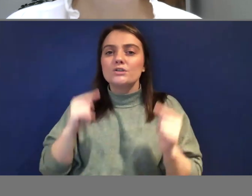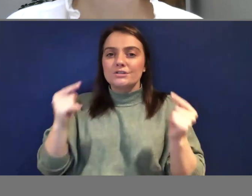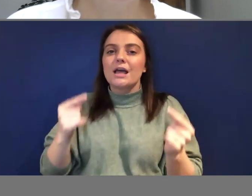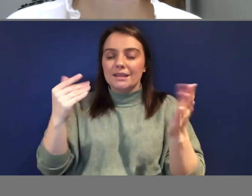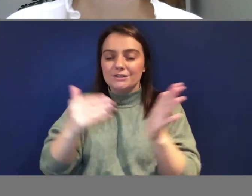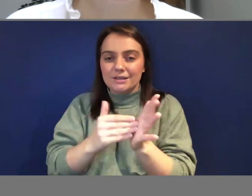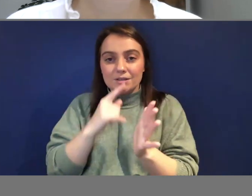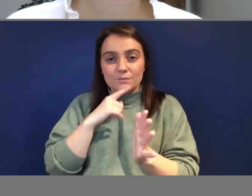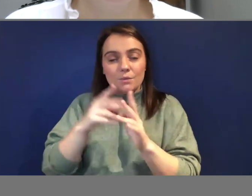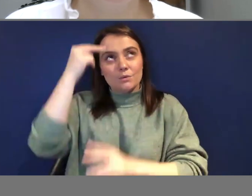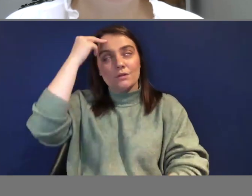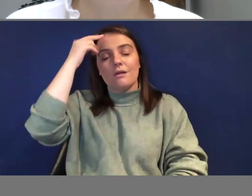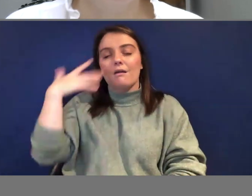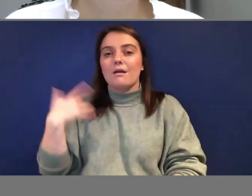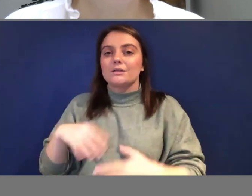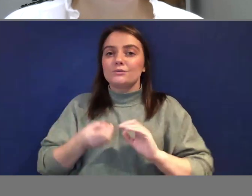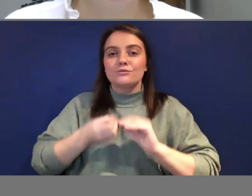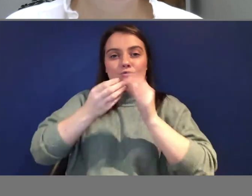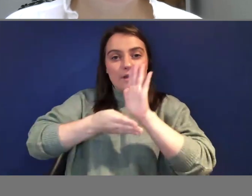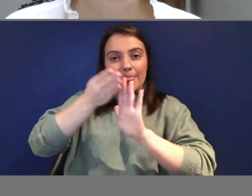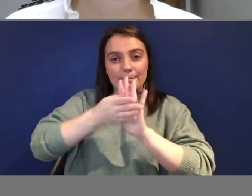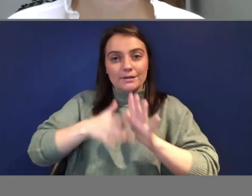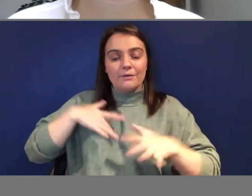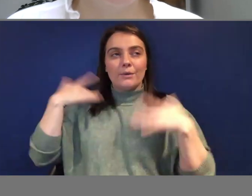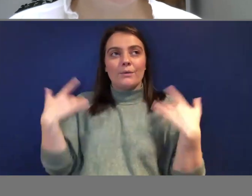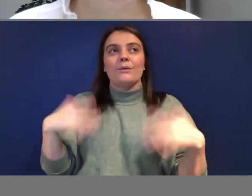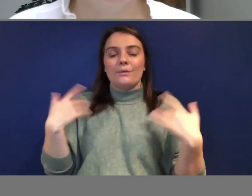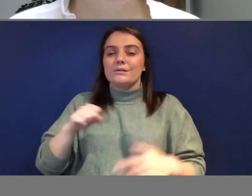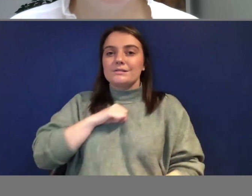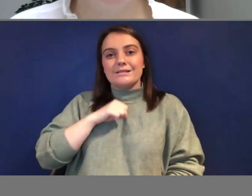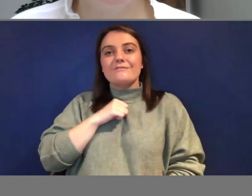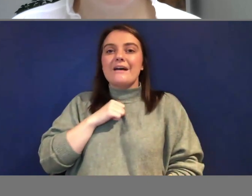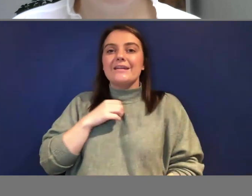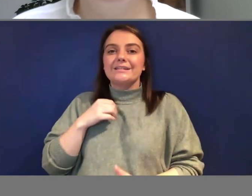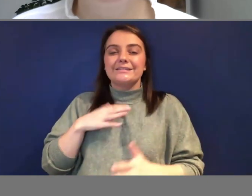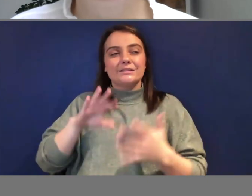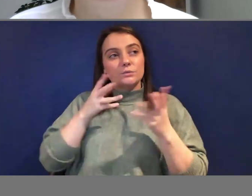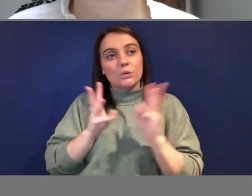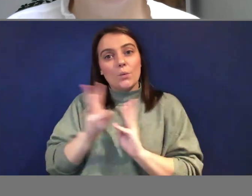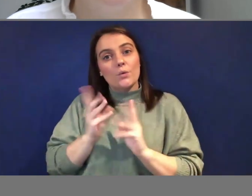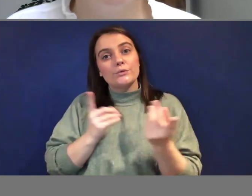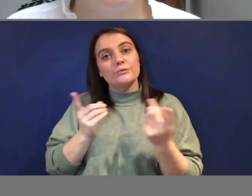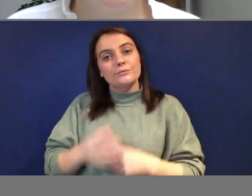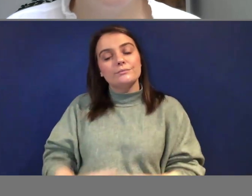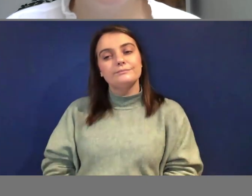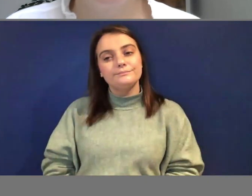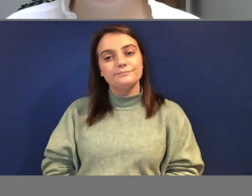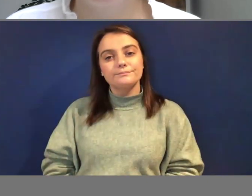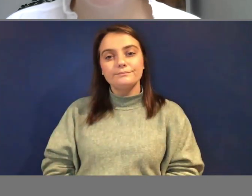is produced it gives you much greater level of satisfaction in the work that you're doing so over